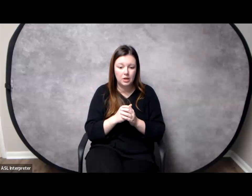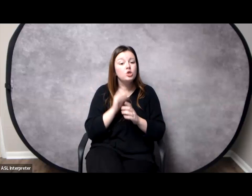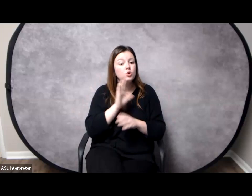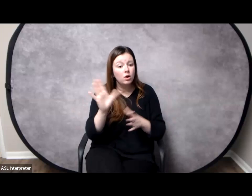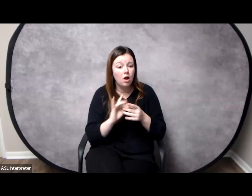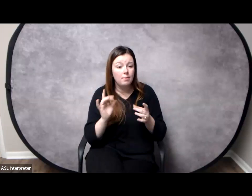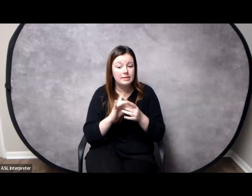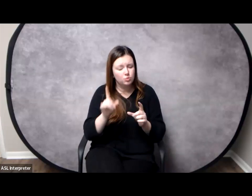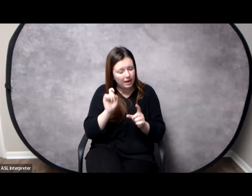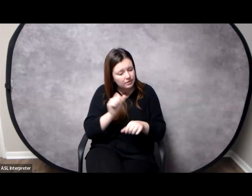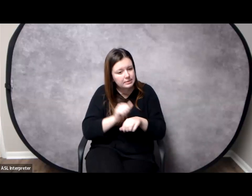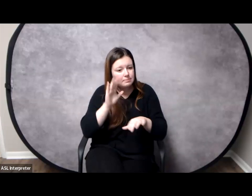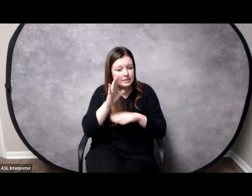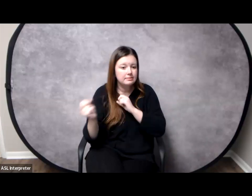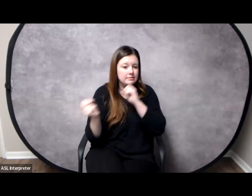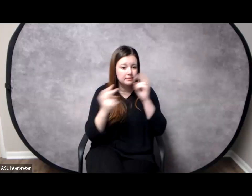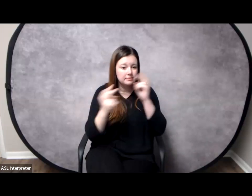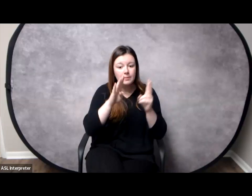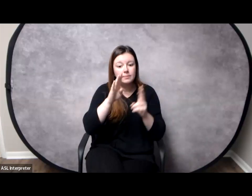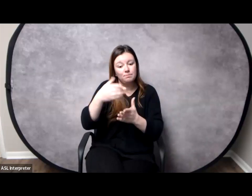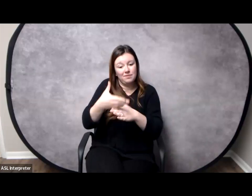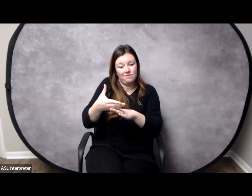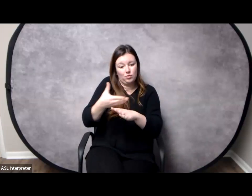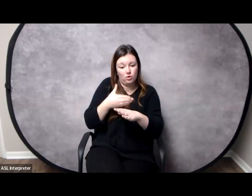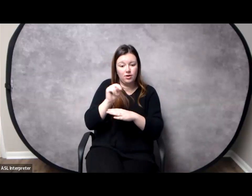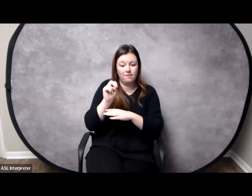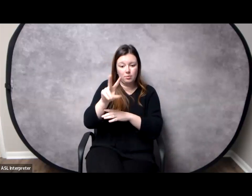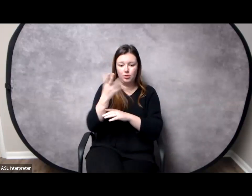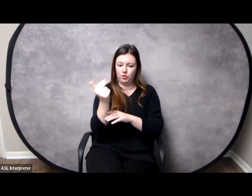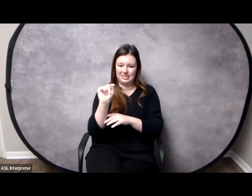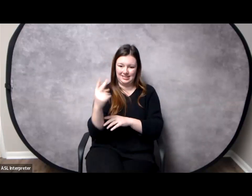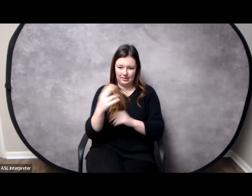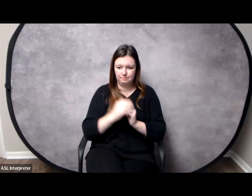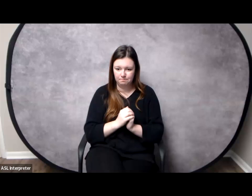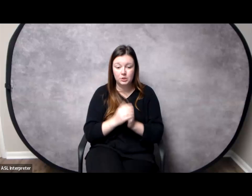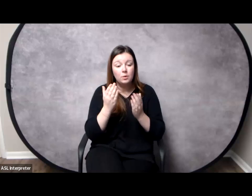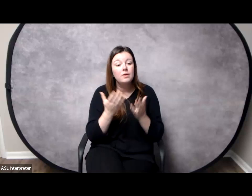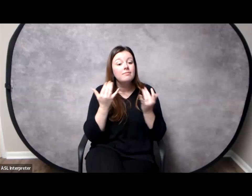So at this time, we are going to close our session for today. So again, thank you for joining us.